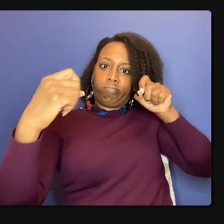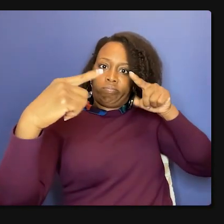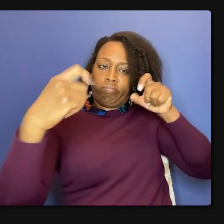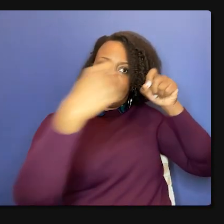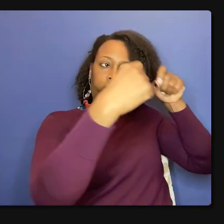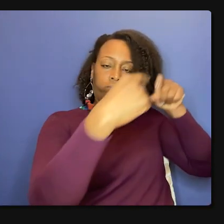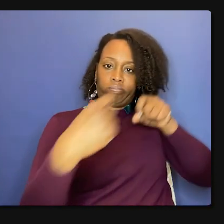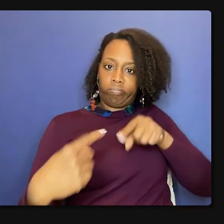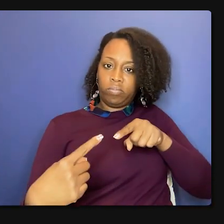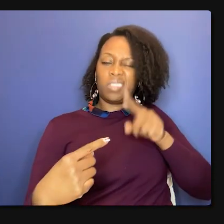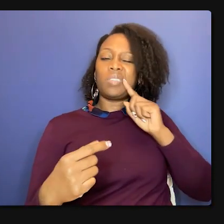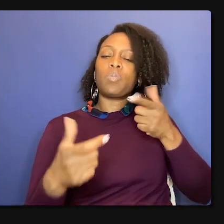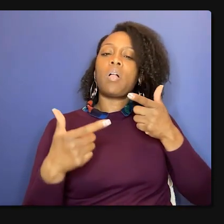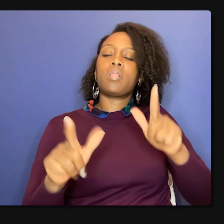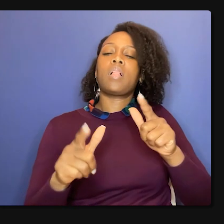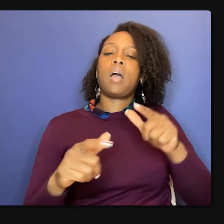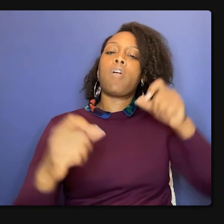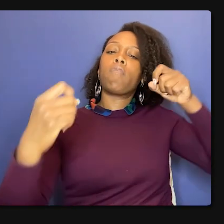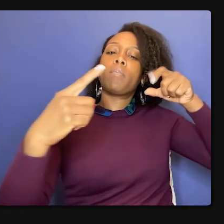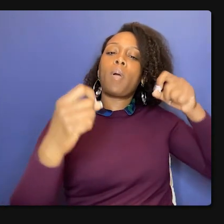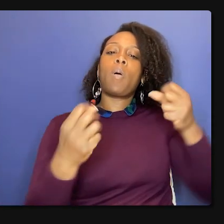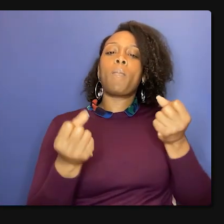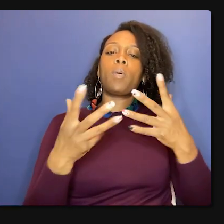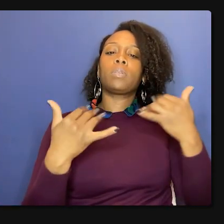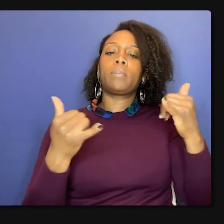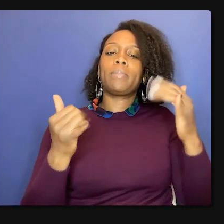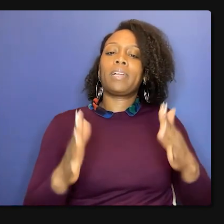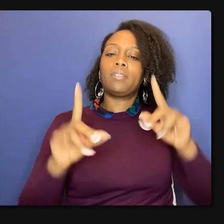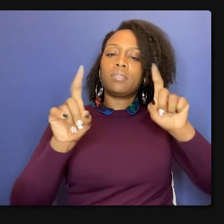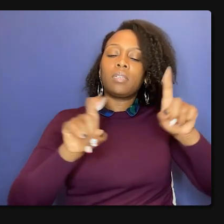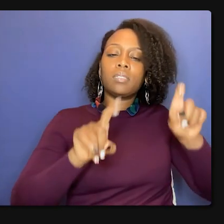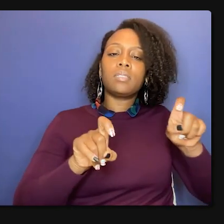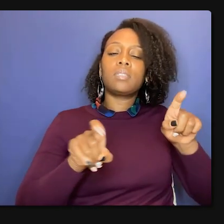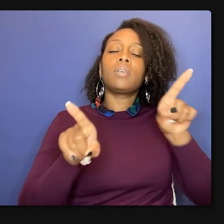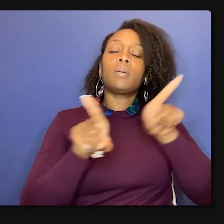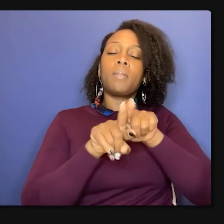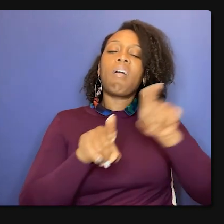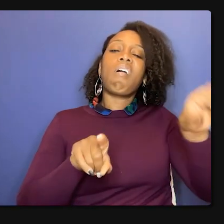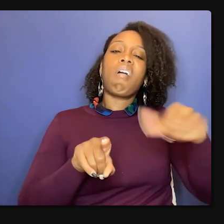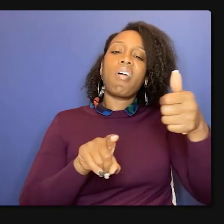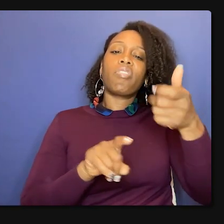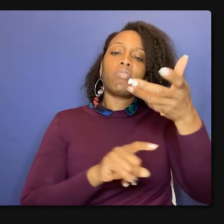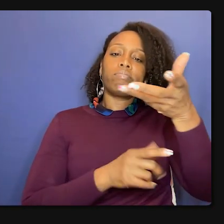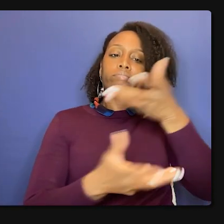And this will enable remote multiplayer testing, as well as other interactive game play tests.